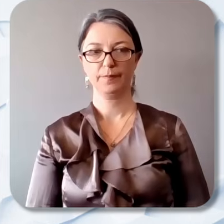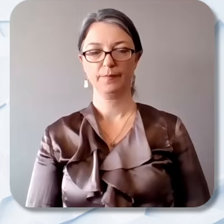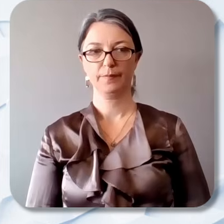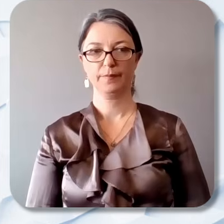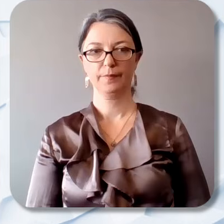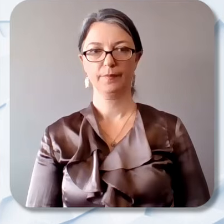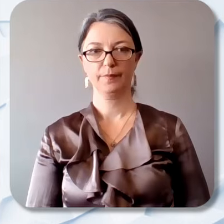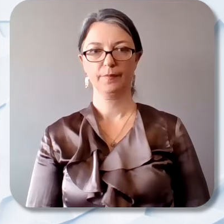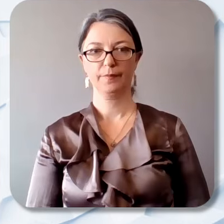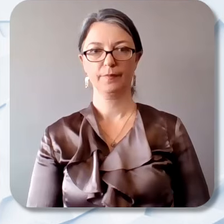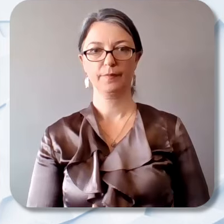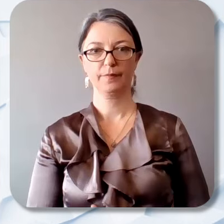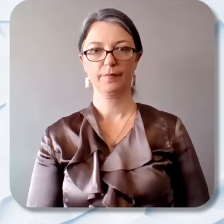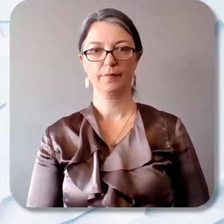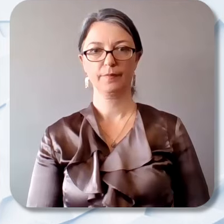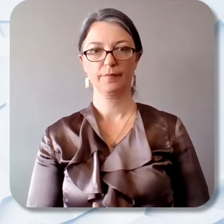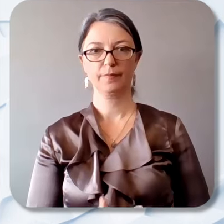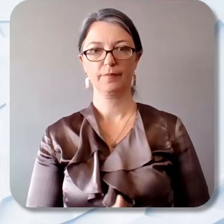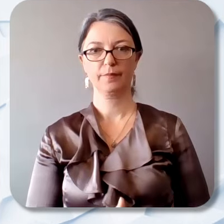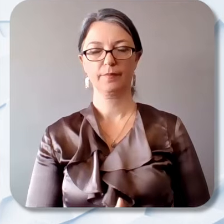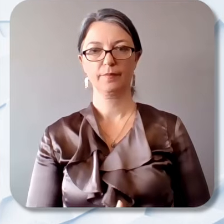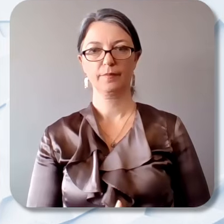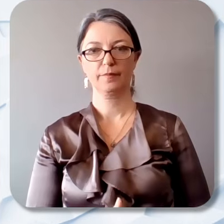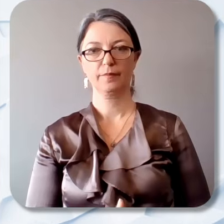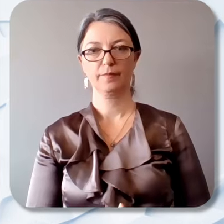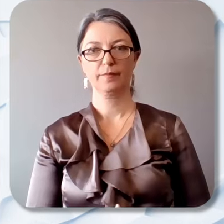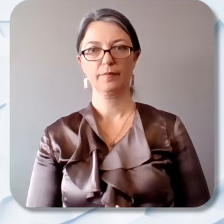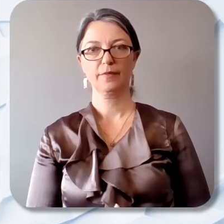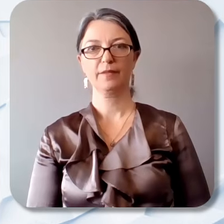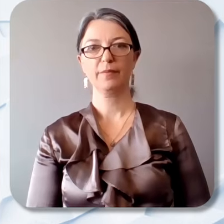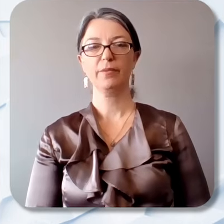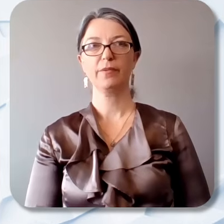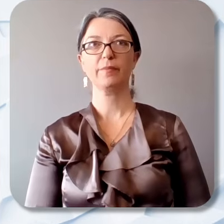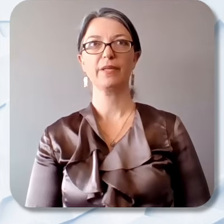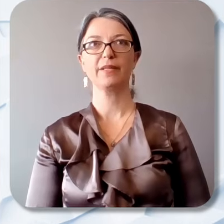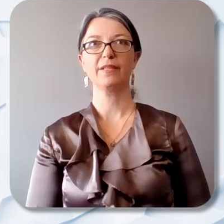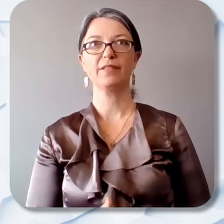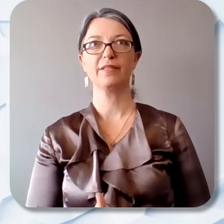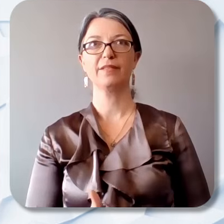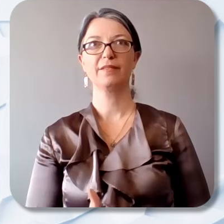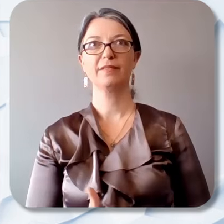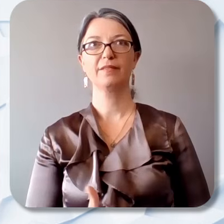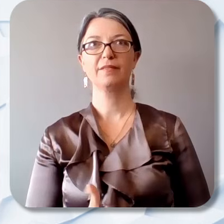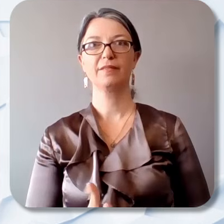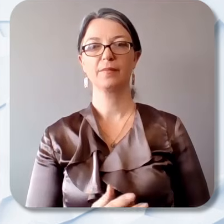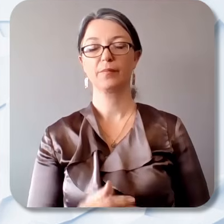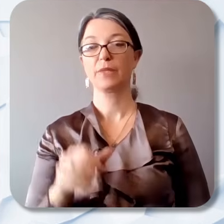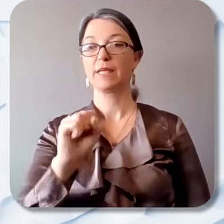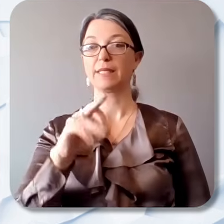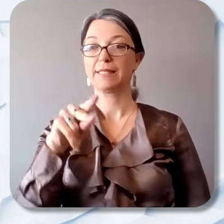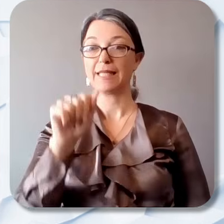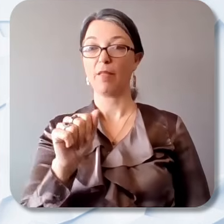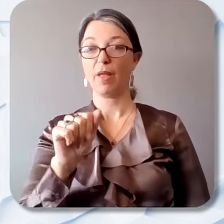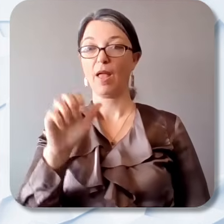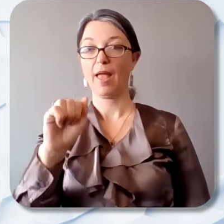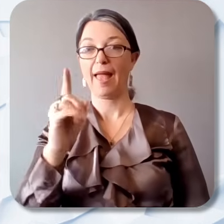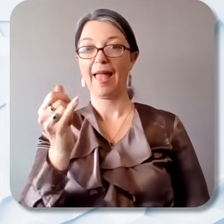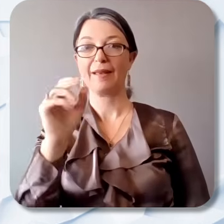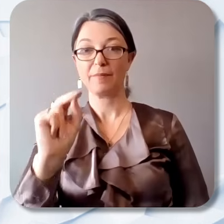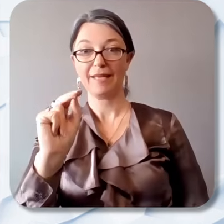Does the SELPA admin certify, or the LEA’s superintendent, or both?